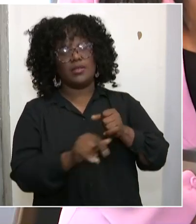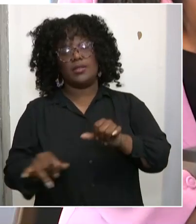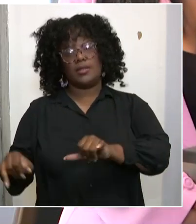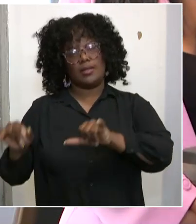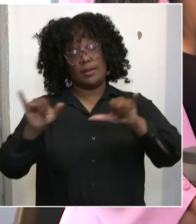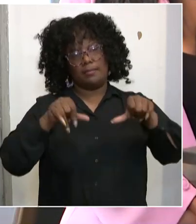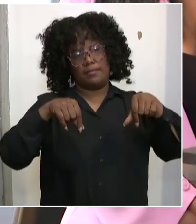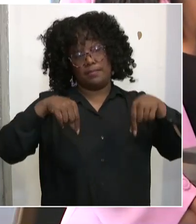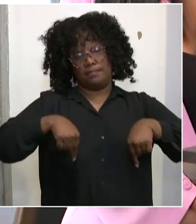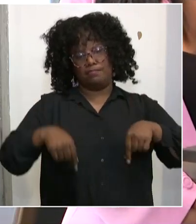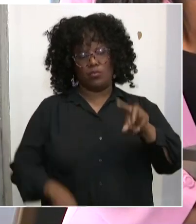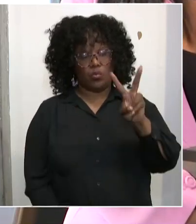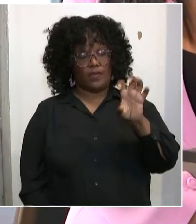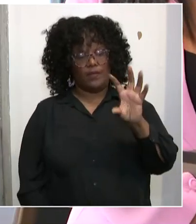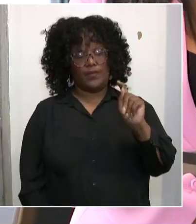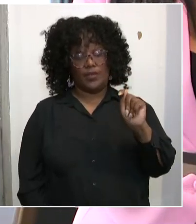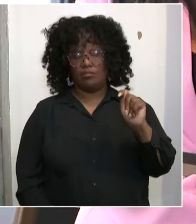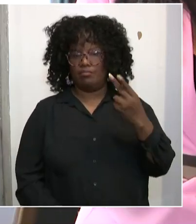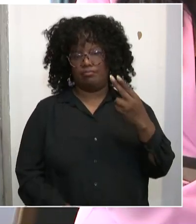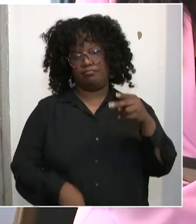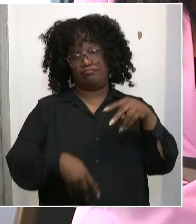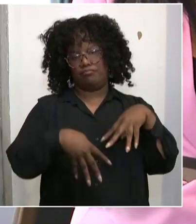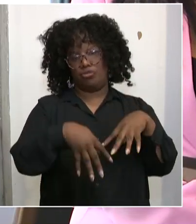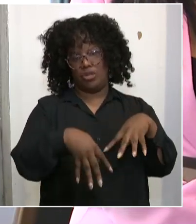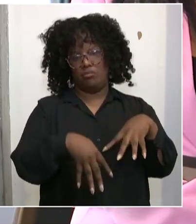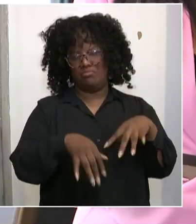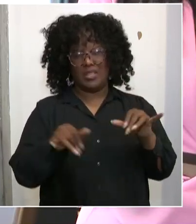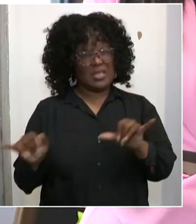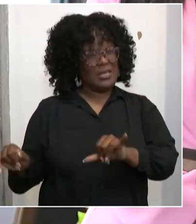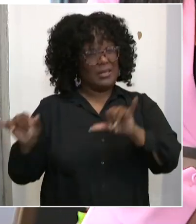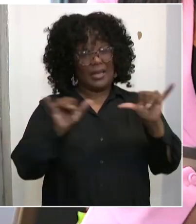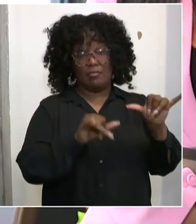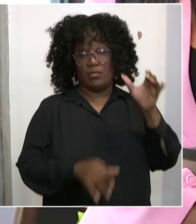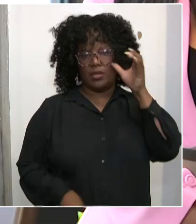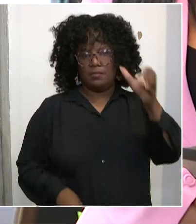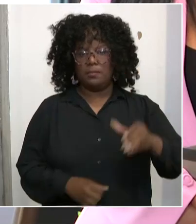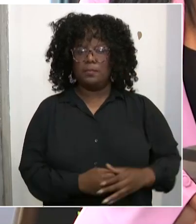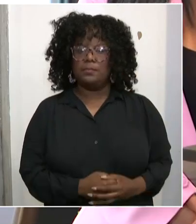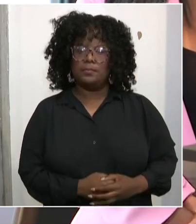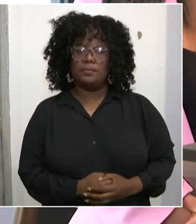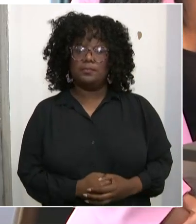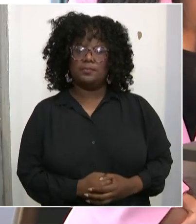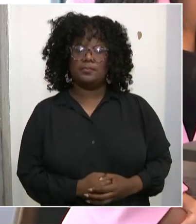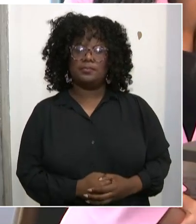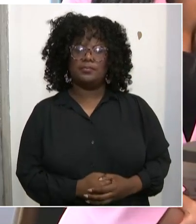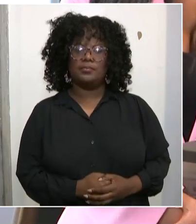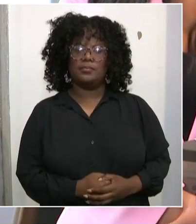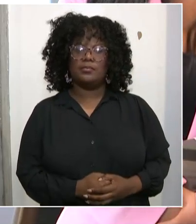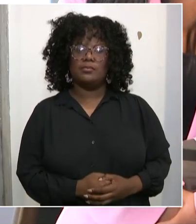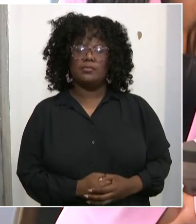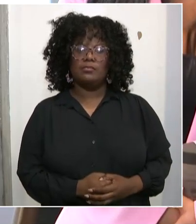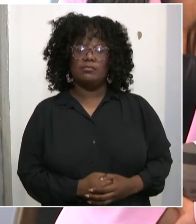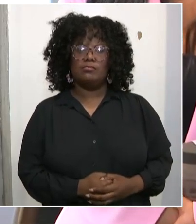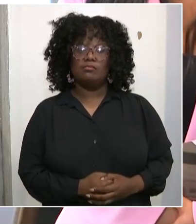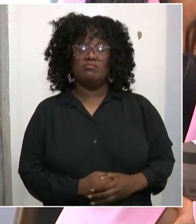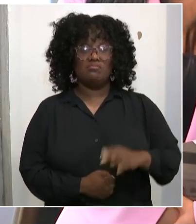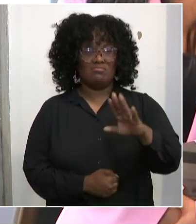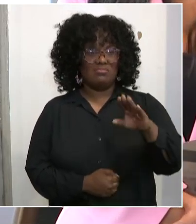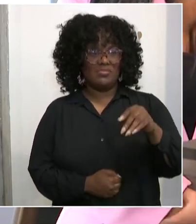as I was getting updated I realized that we this. Isn't um I think you refer to it as the military parade